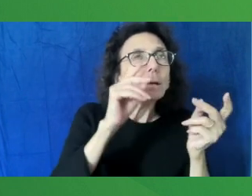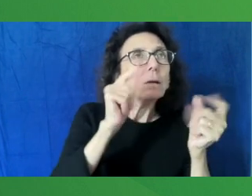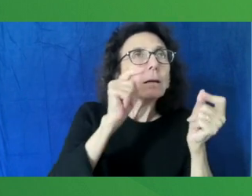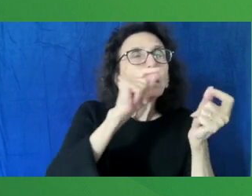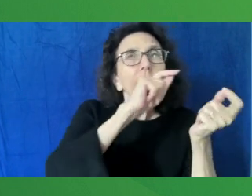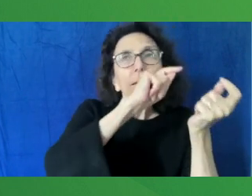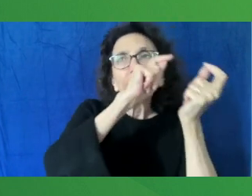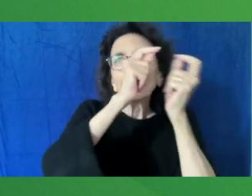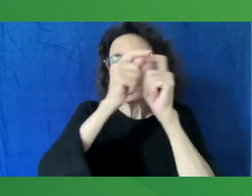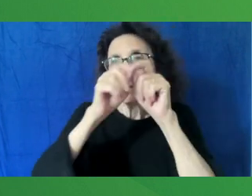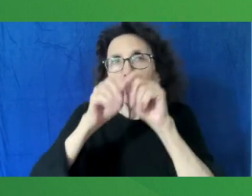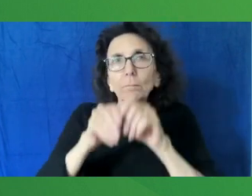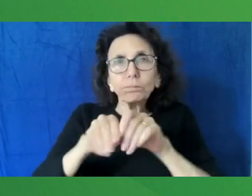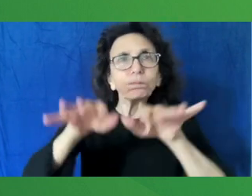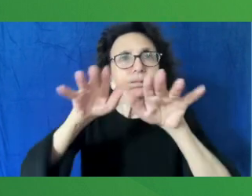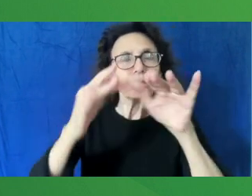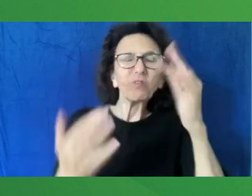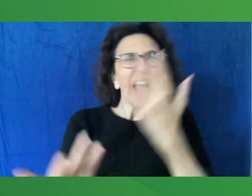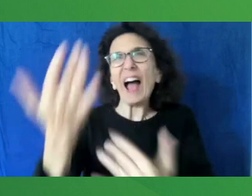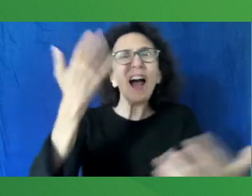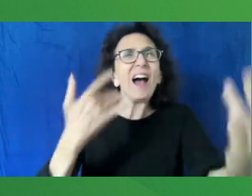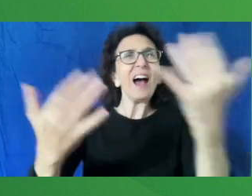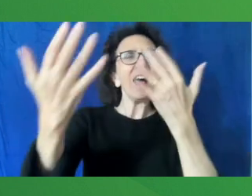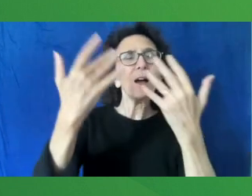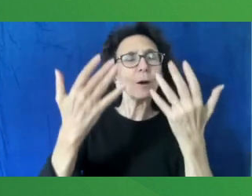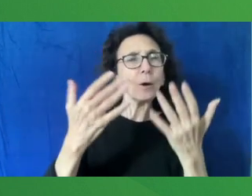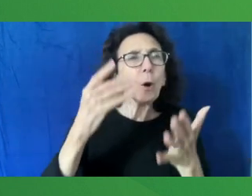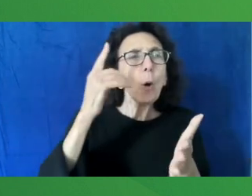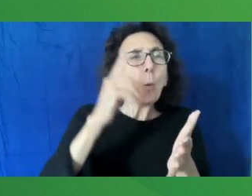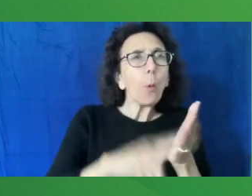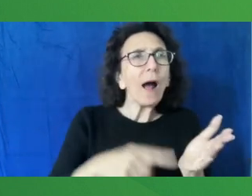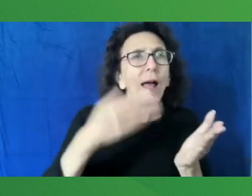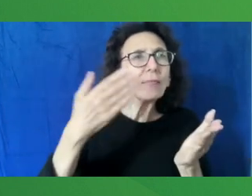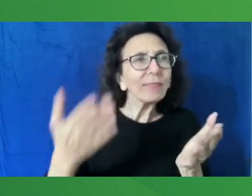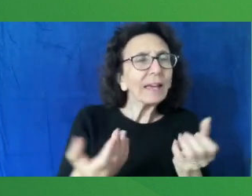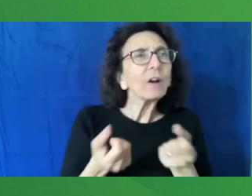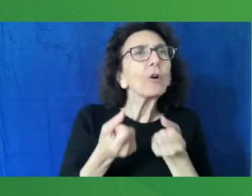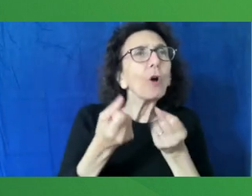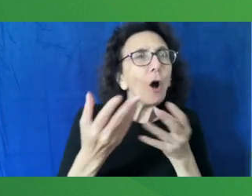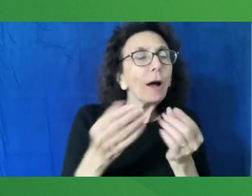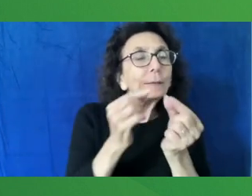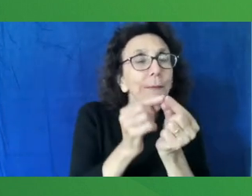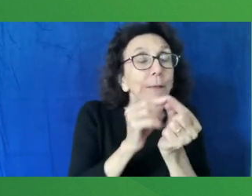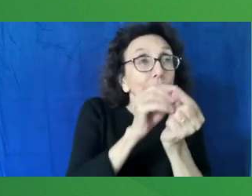ingredient that causes such a big fire to happen?